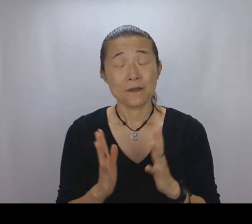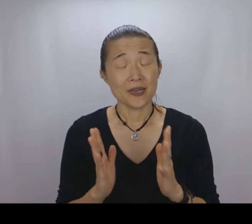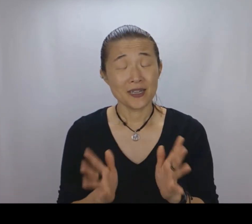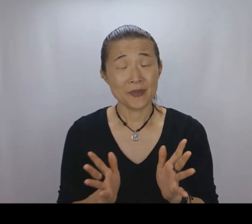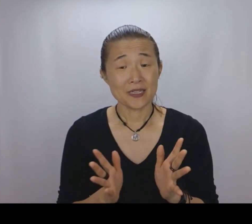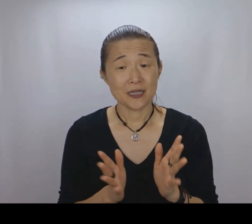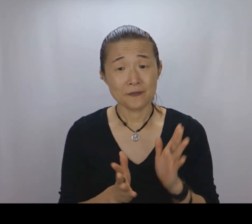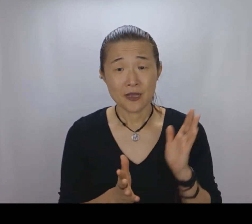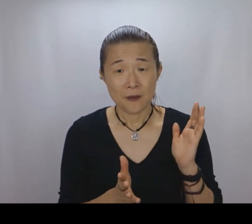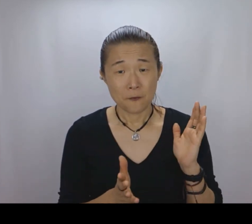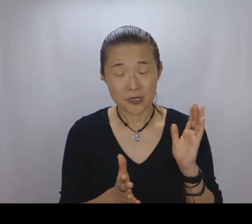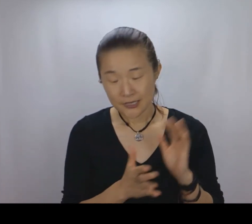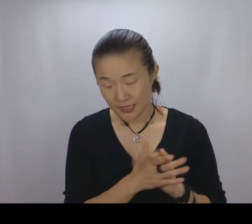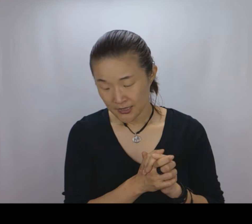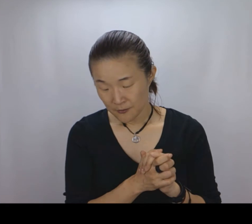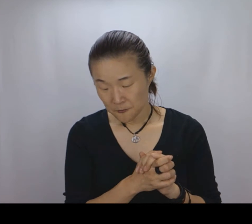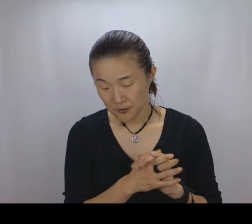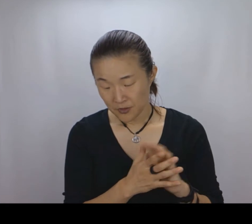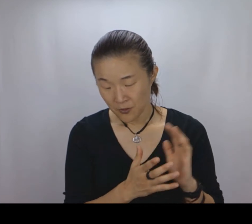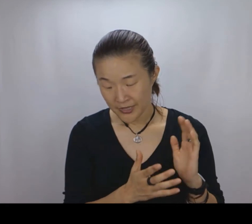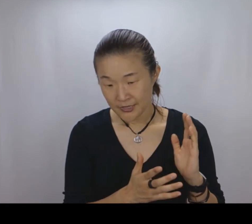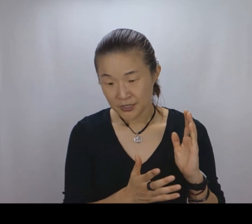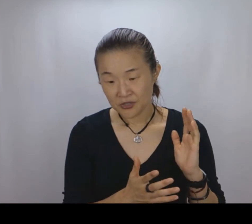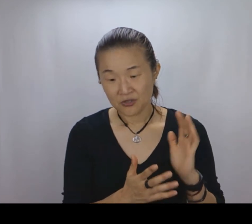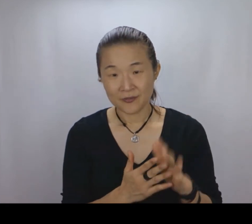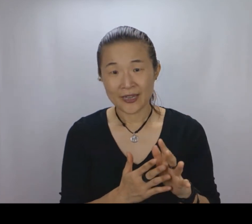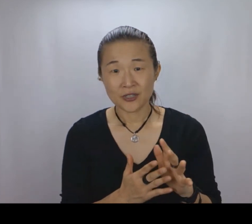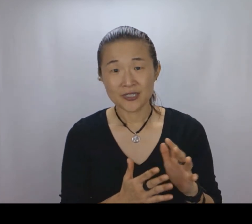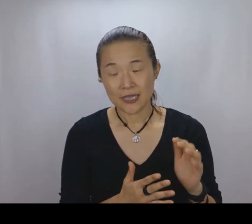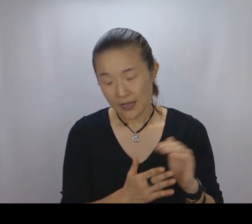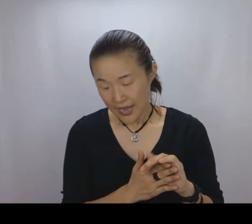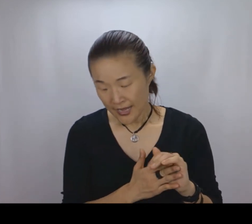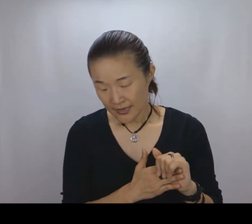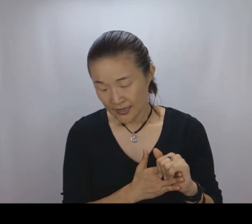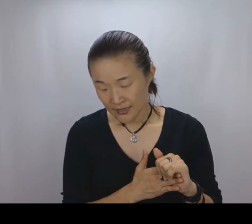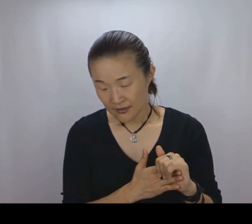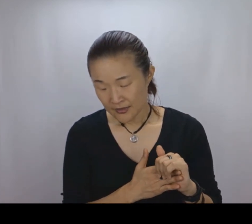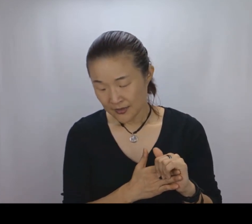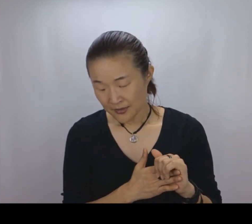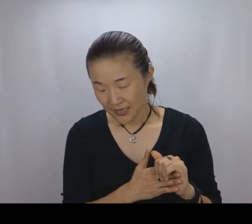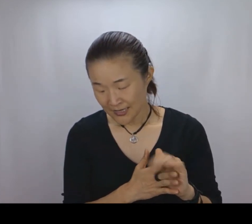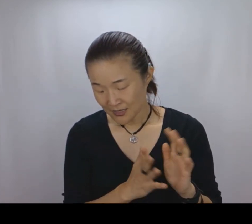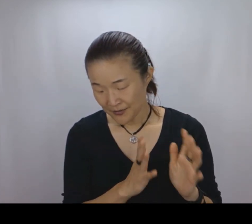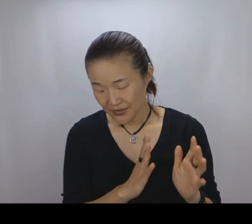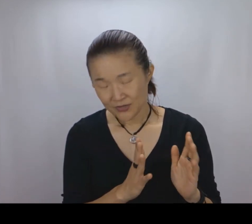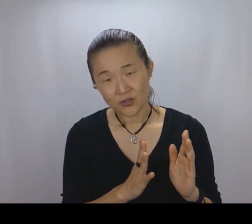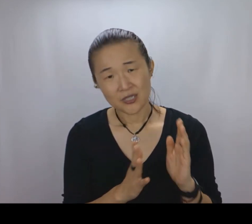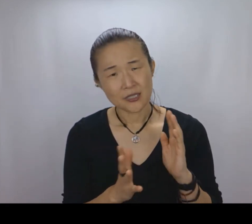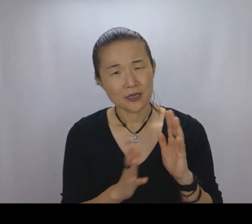But in the meantime for this lesson, we'll go into manners, and then some last comparison words,